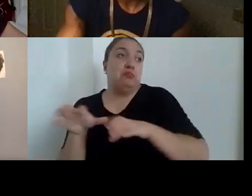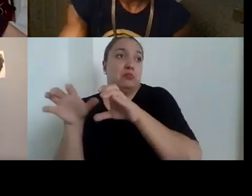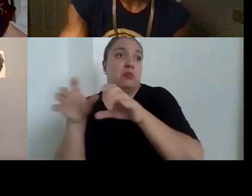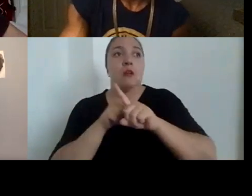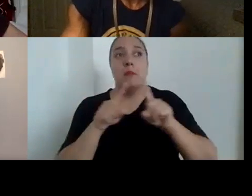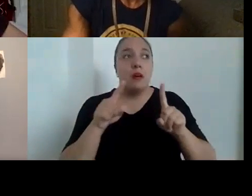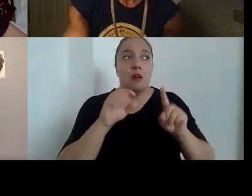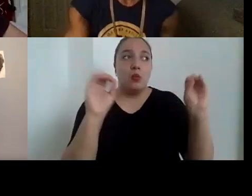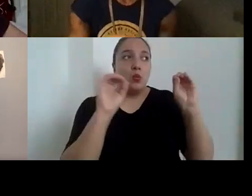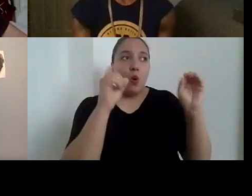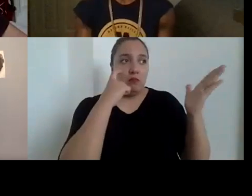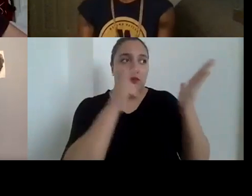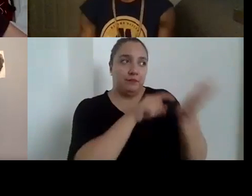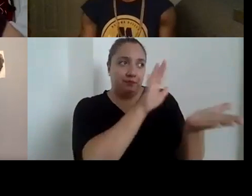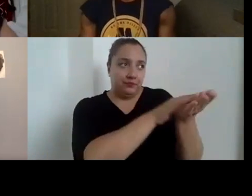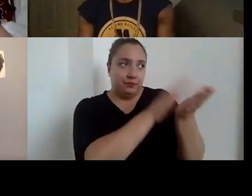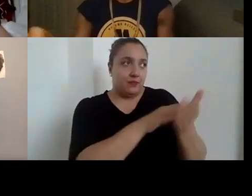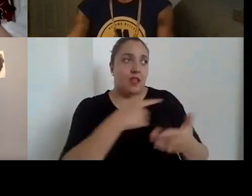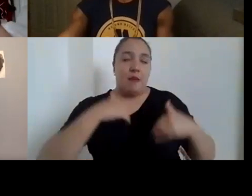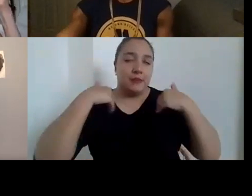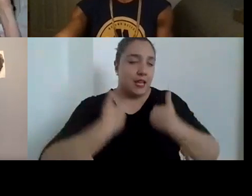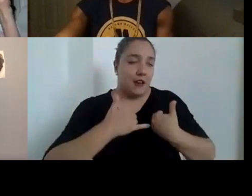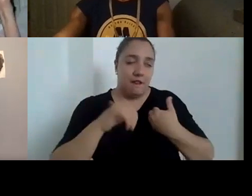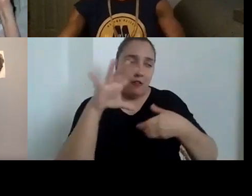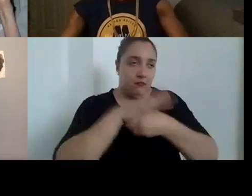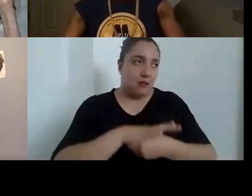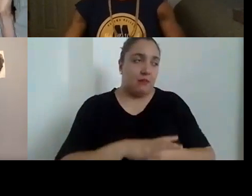Thank you.